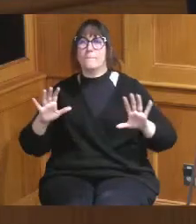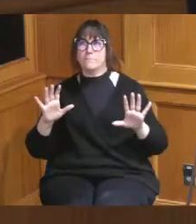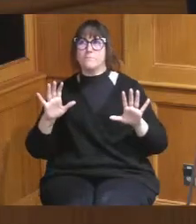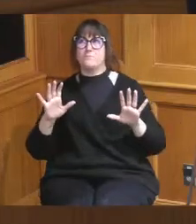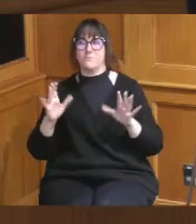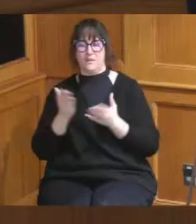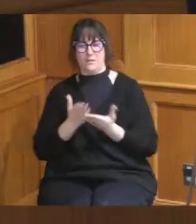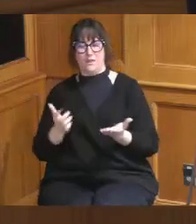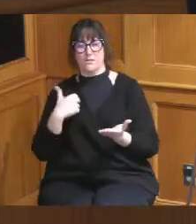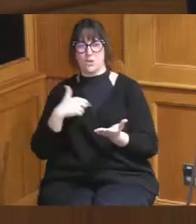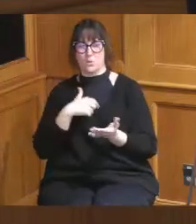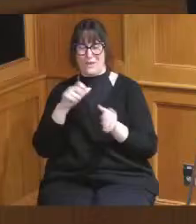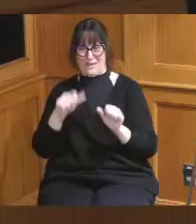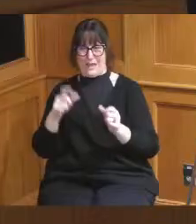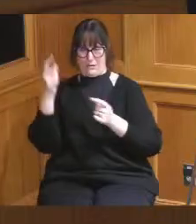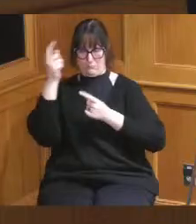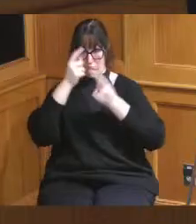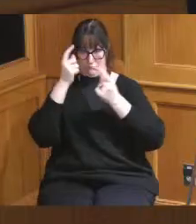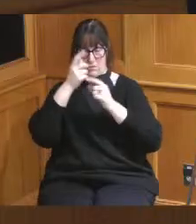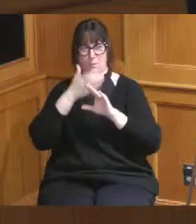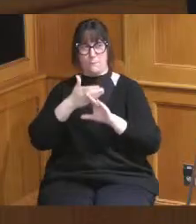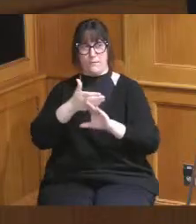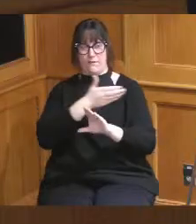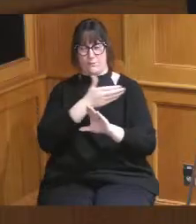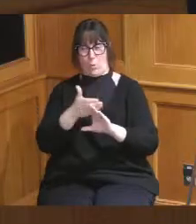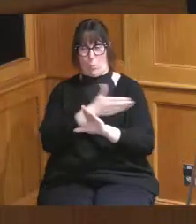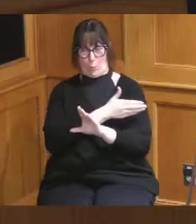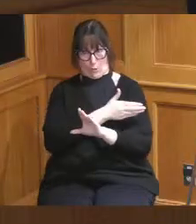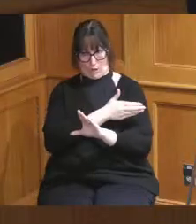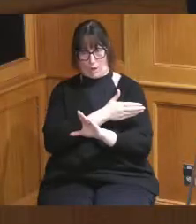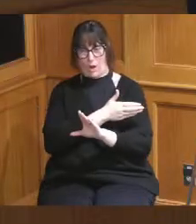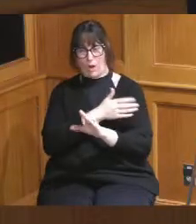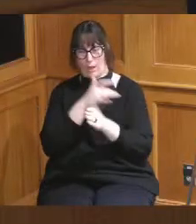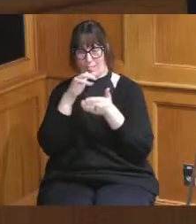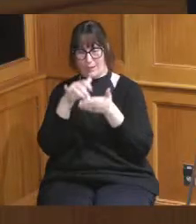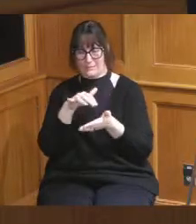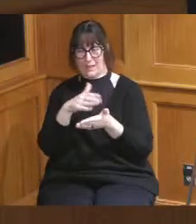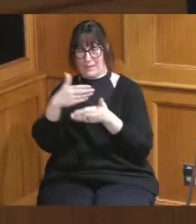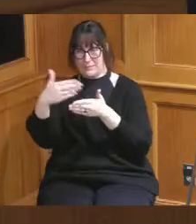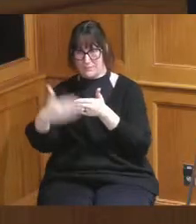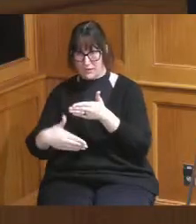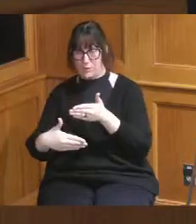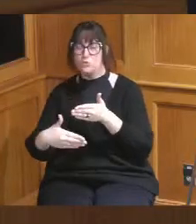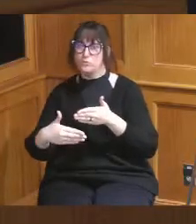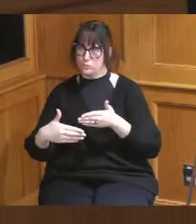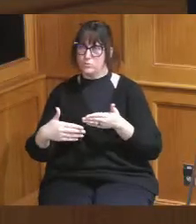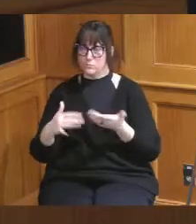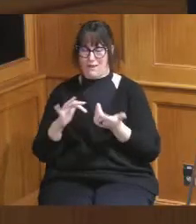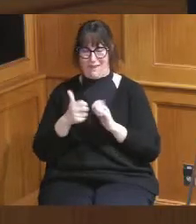we can think about before you know the the study is concluded as to you know how we get this done